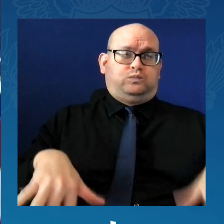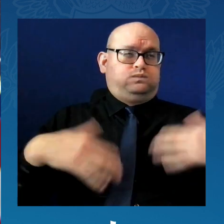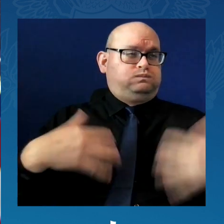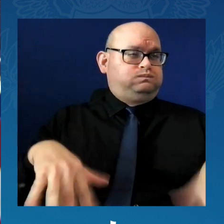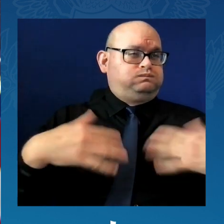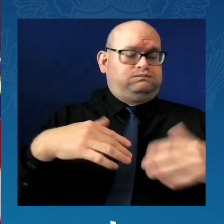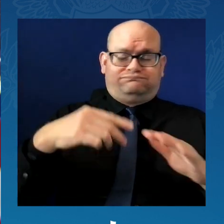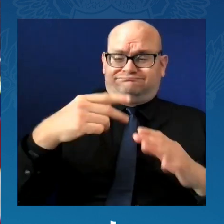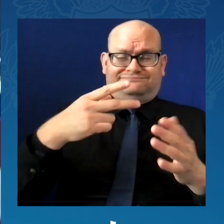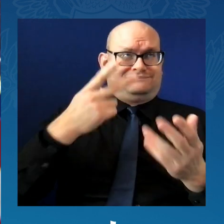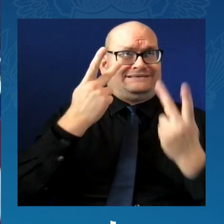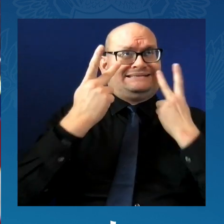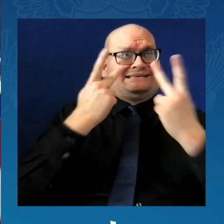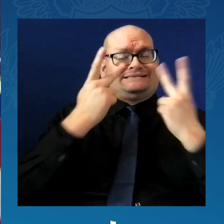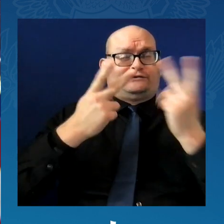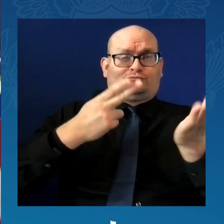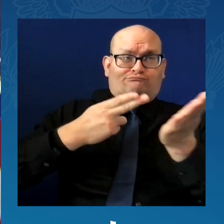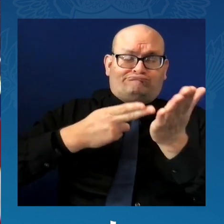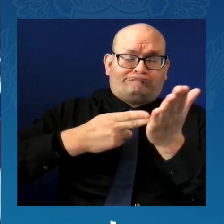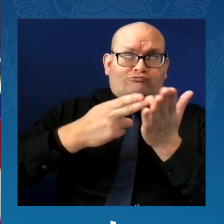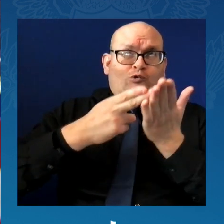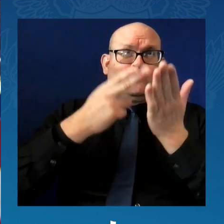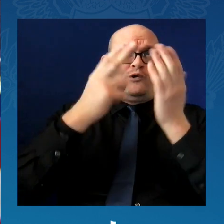And yet, in a very real sense,